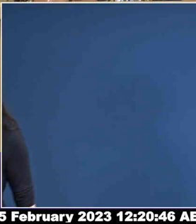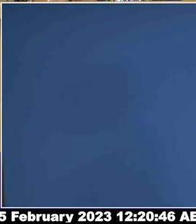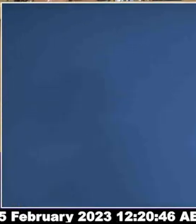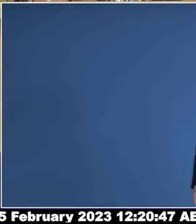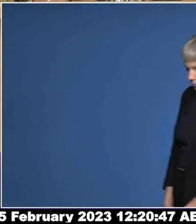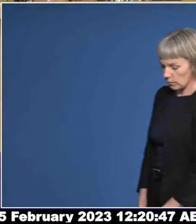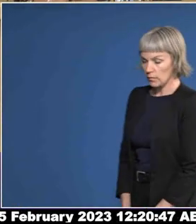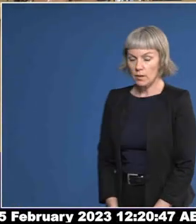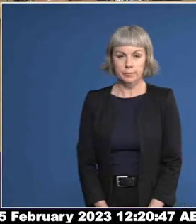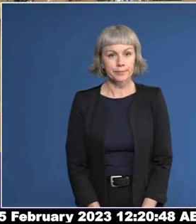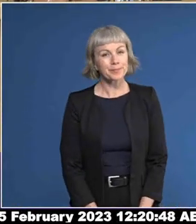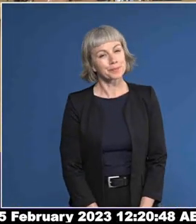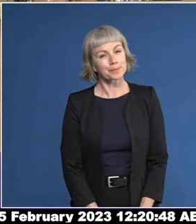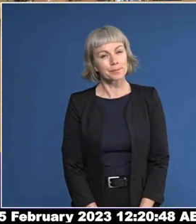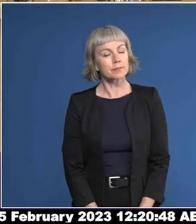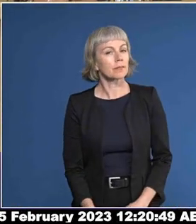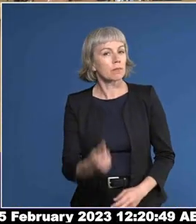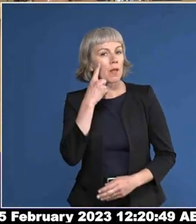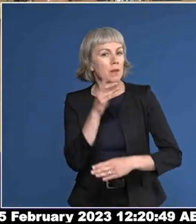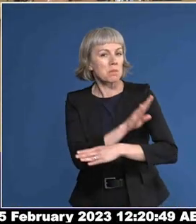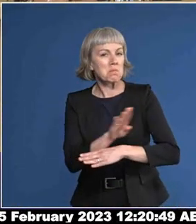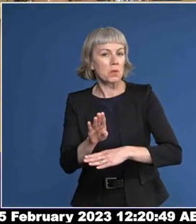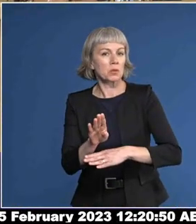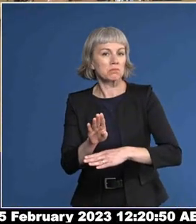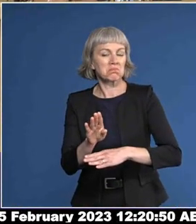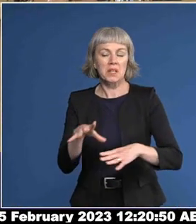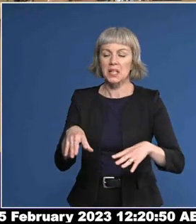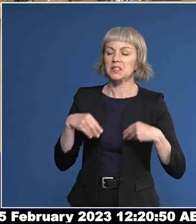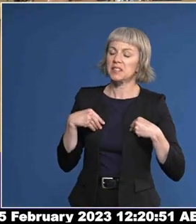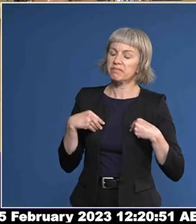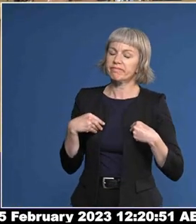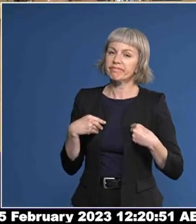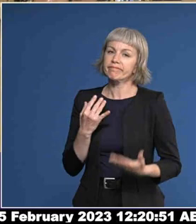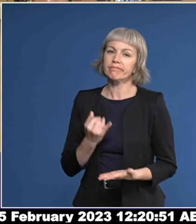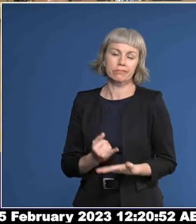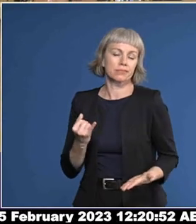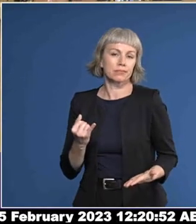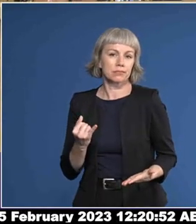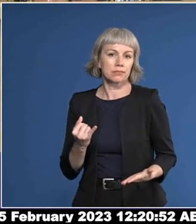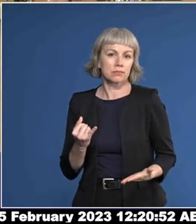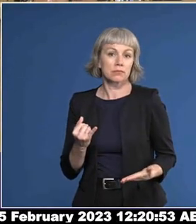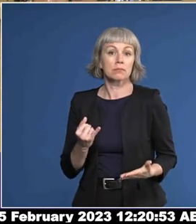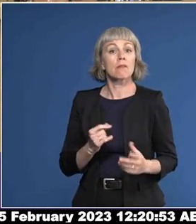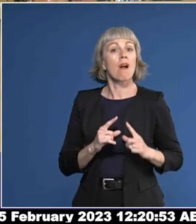its failings. Following the Royal Commission, we unpacked what had come out of the hearing with the board.